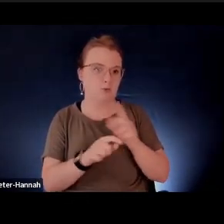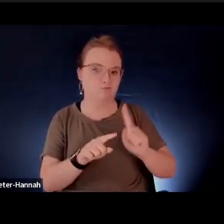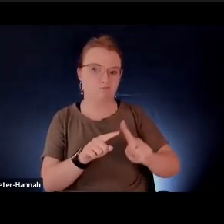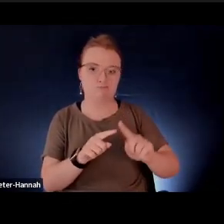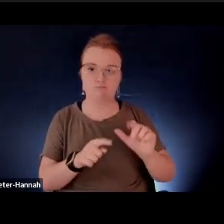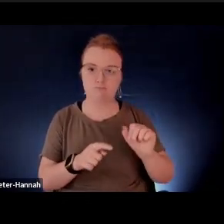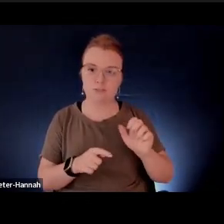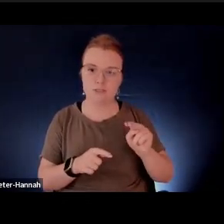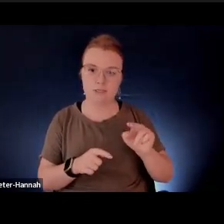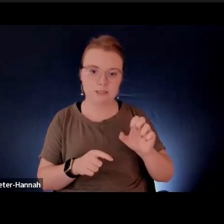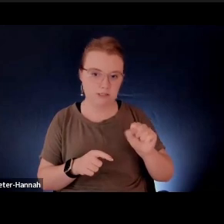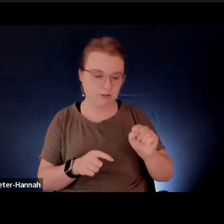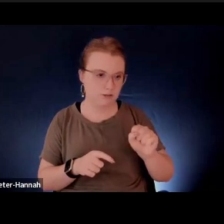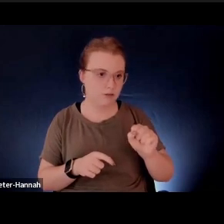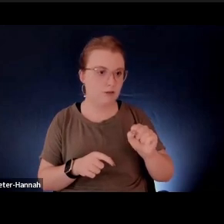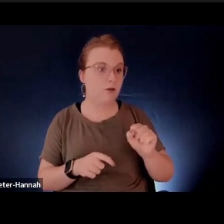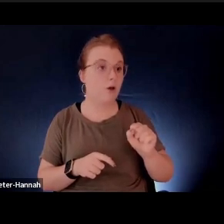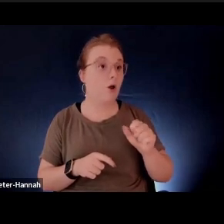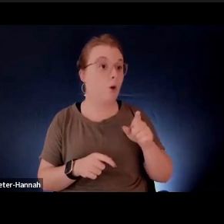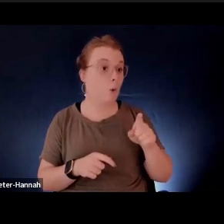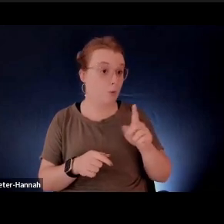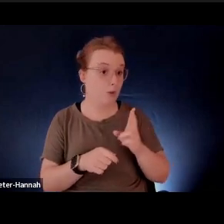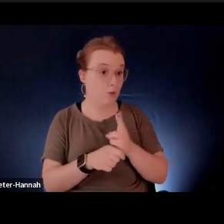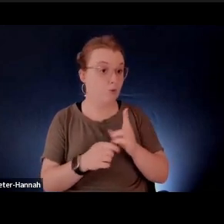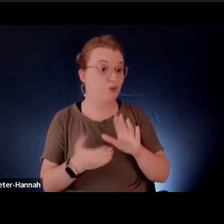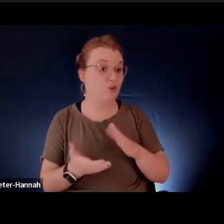Oh, I'm seeing times. I use cooking at the end of the week to motivate students.